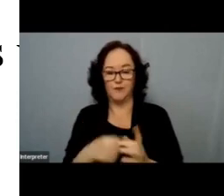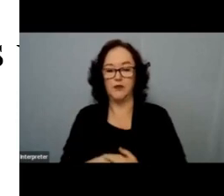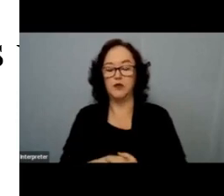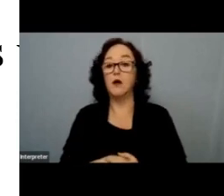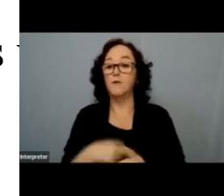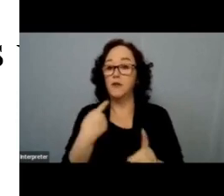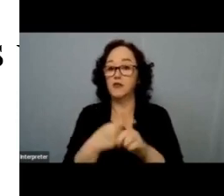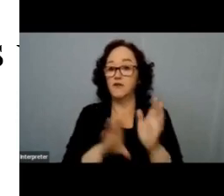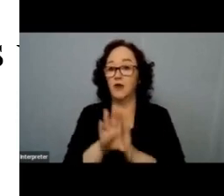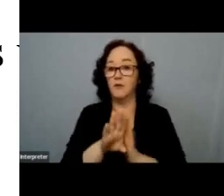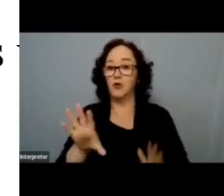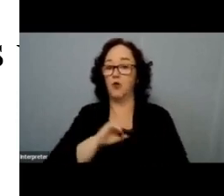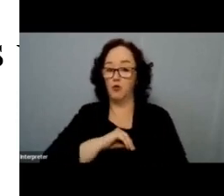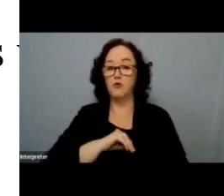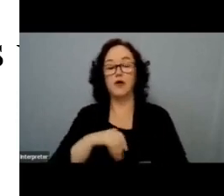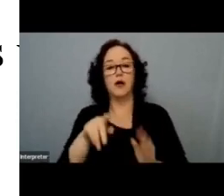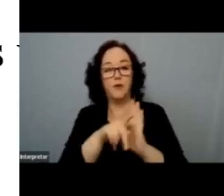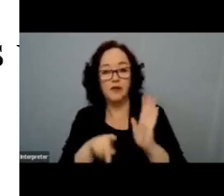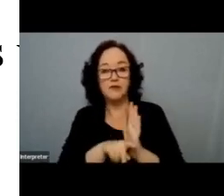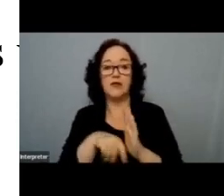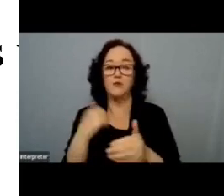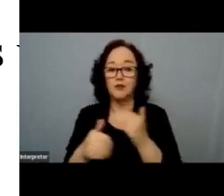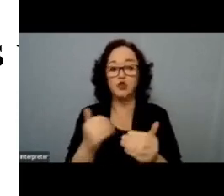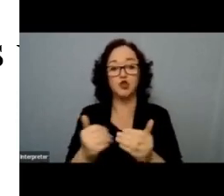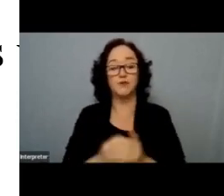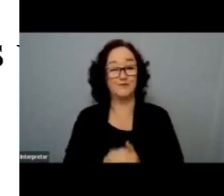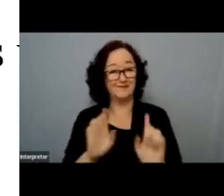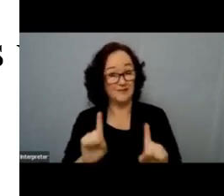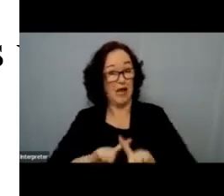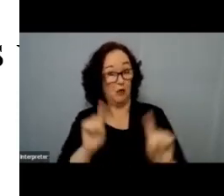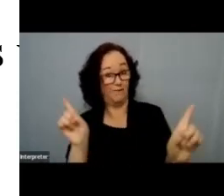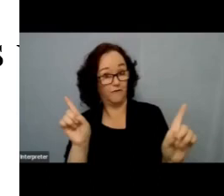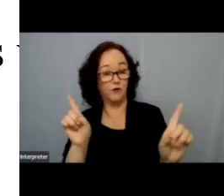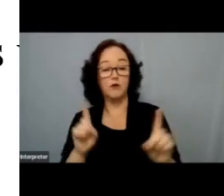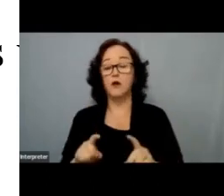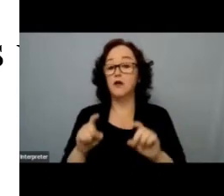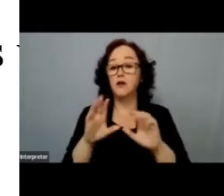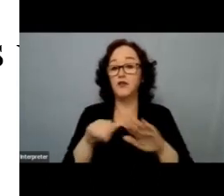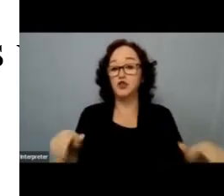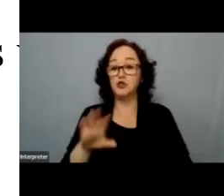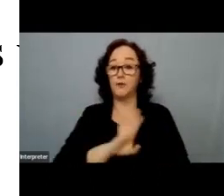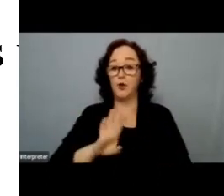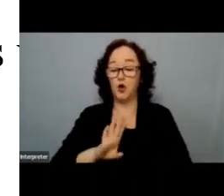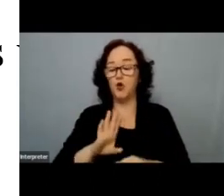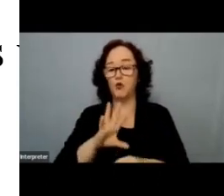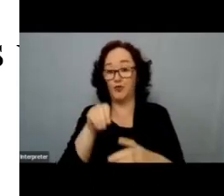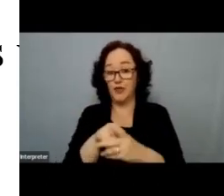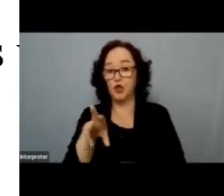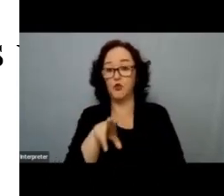and procedures. However, the Children's Bureau within the United States Department of Health and Human